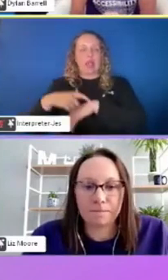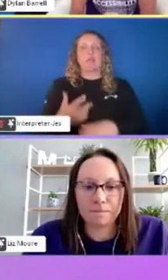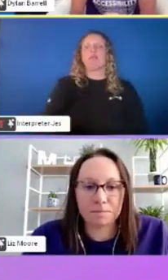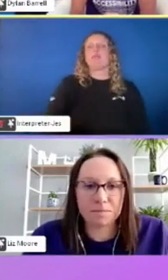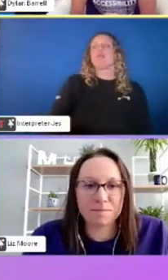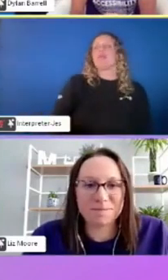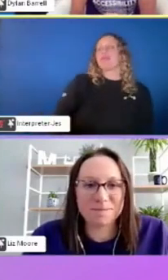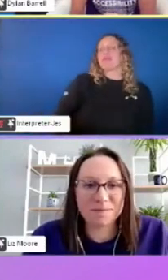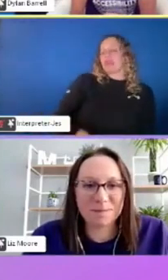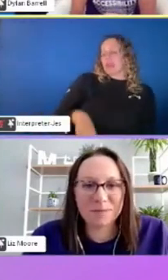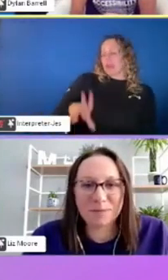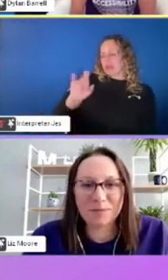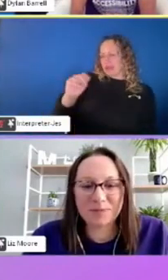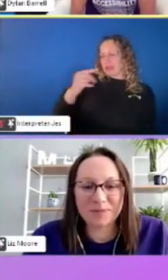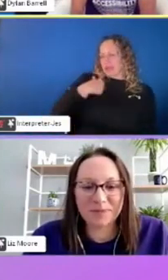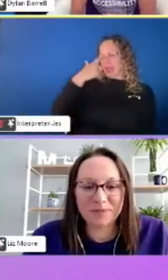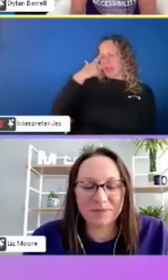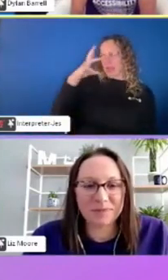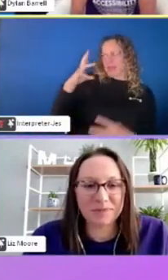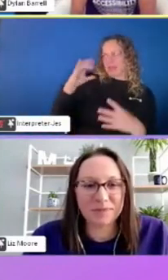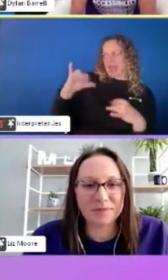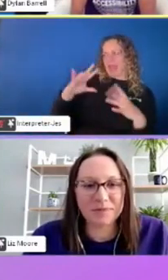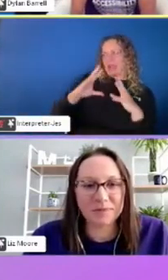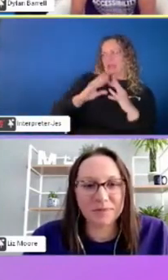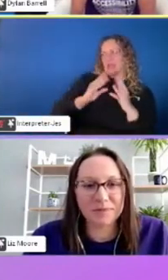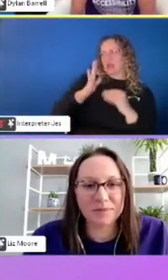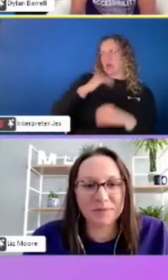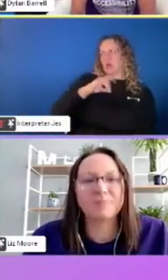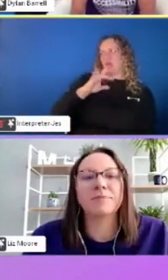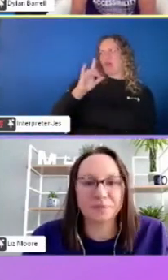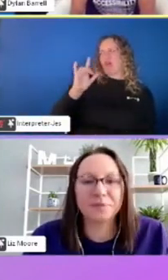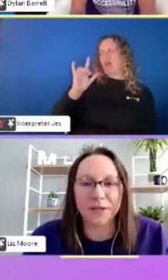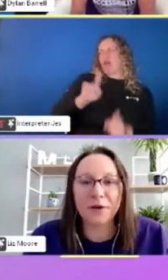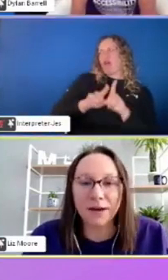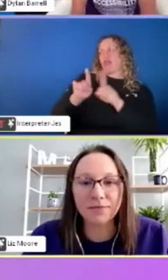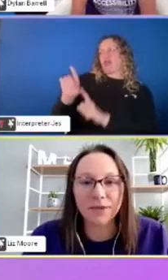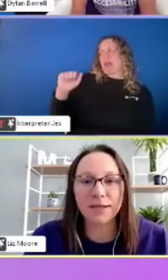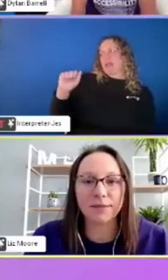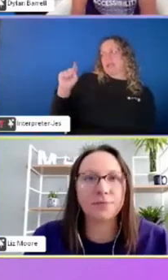correct that that session will also cover a little bit of ACT stuff as well. Okay, awesome.